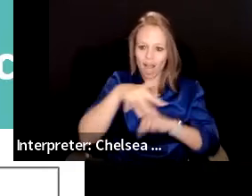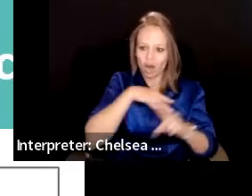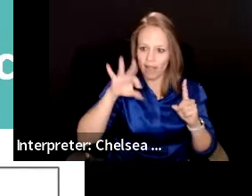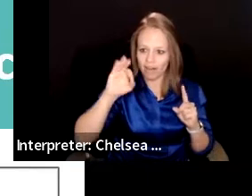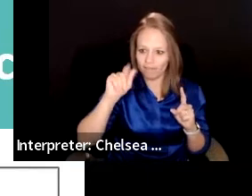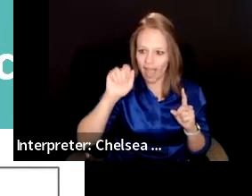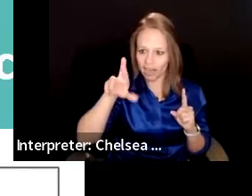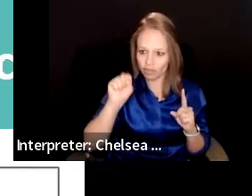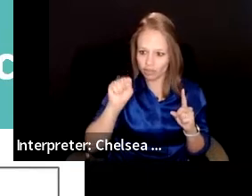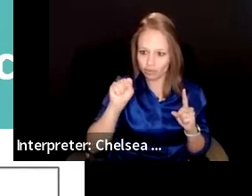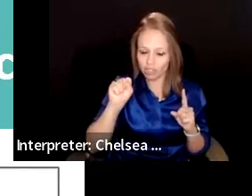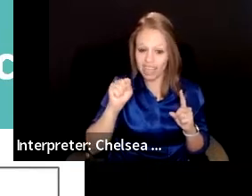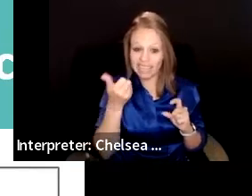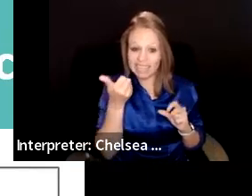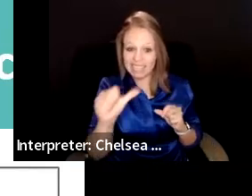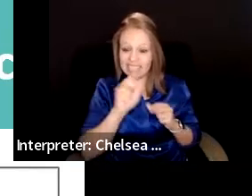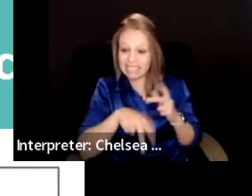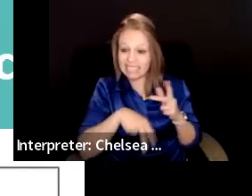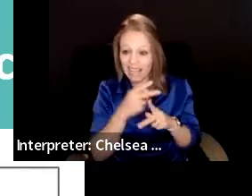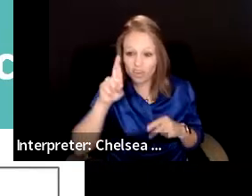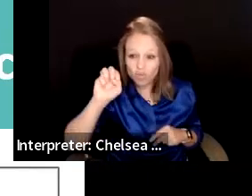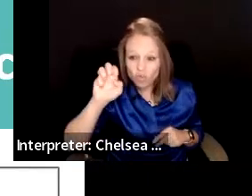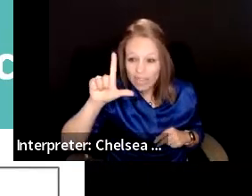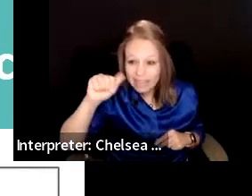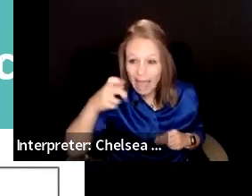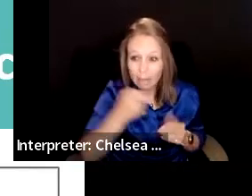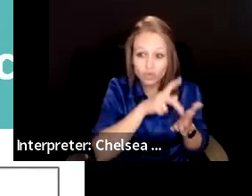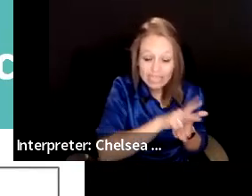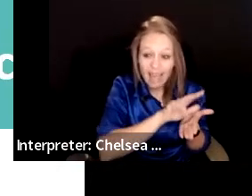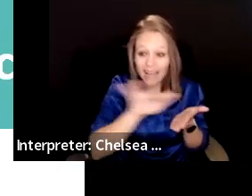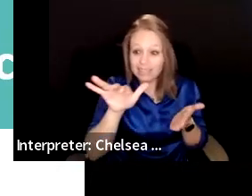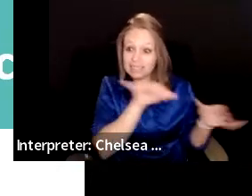are very similar to other chronic diseases.